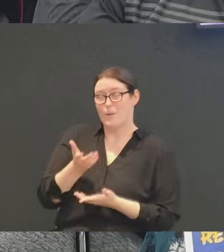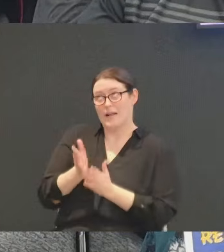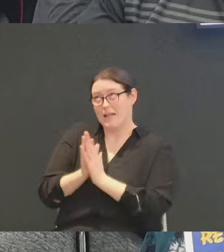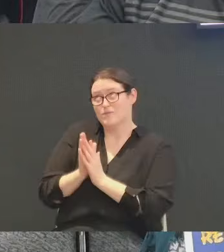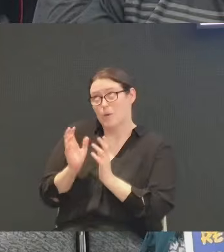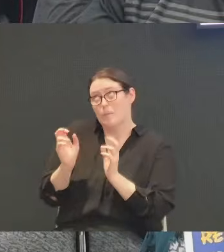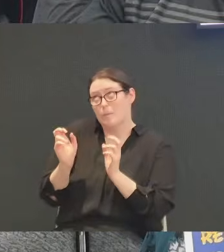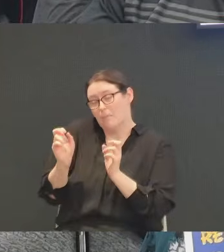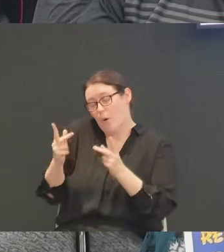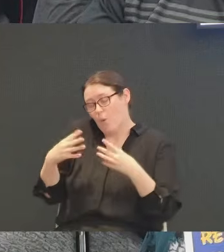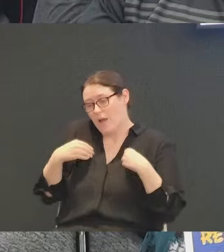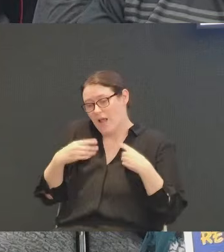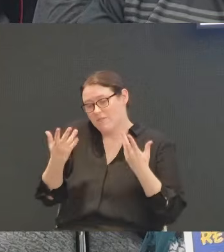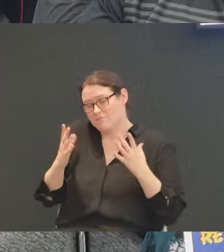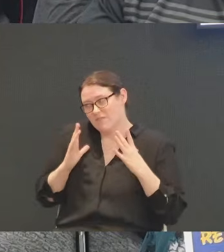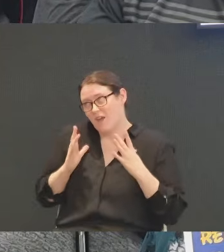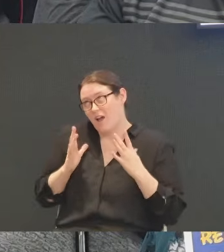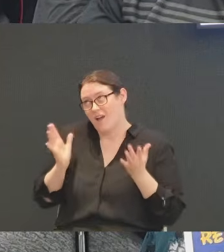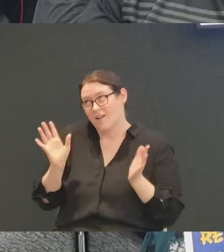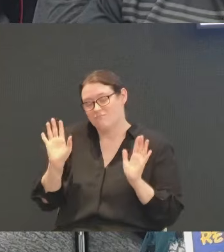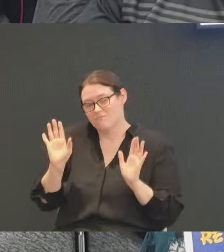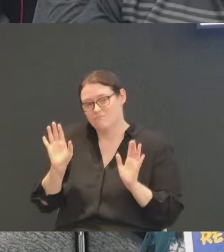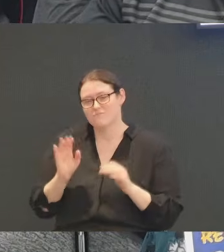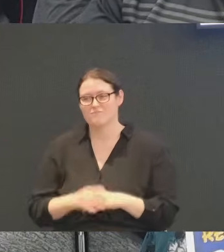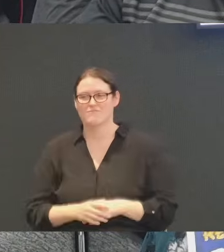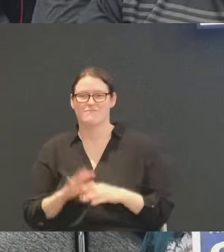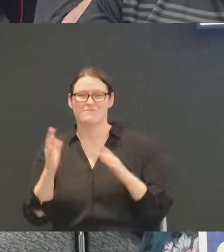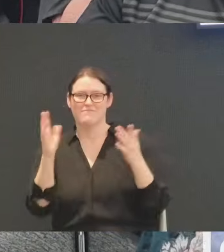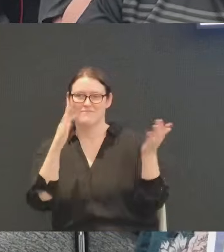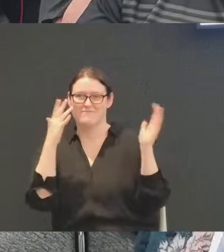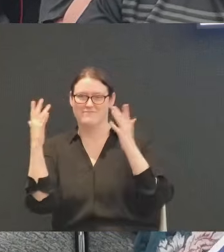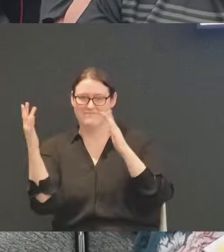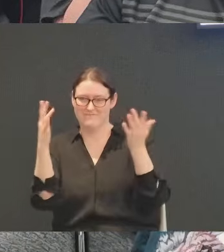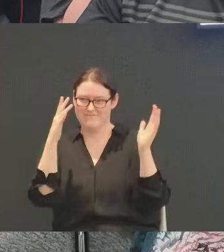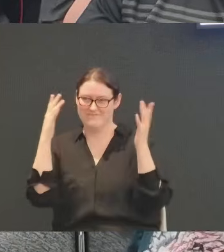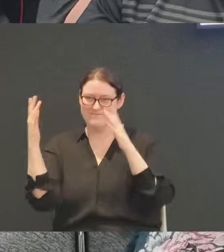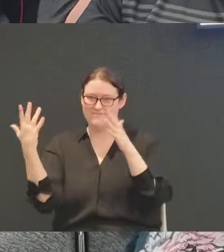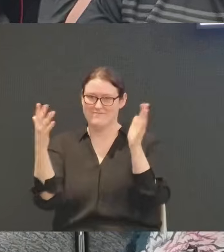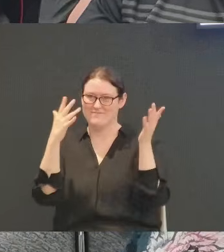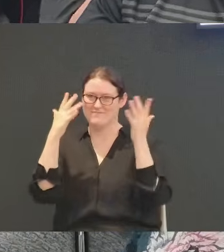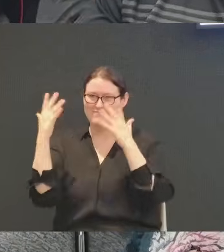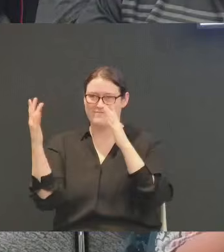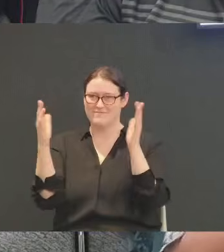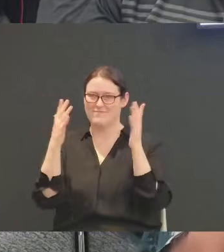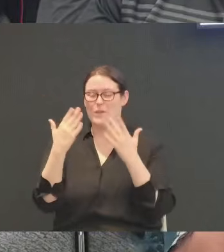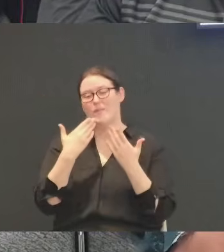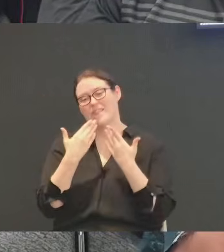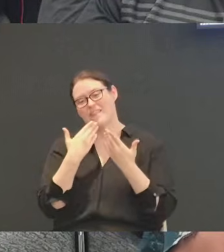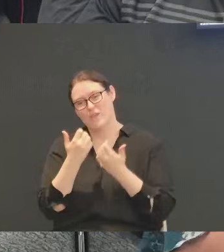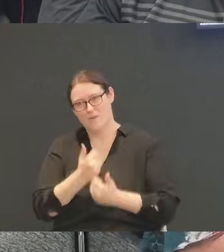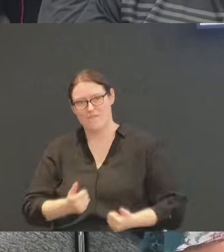okay with it. I'm okay with it. Um, so I want to say thank you all. Thank you all for being